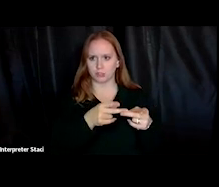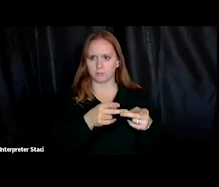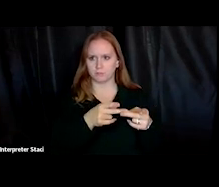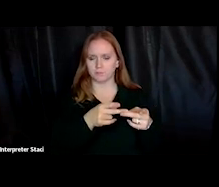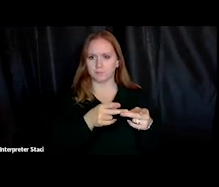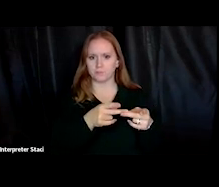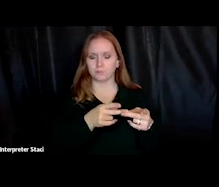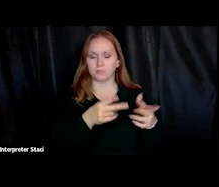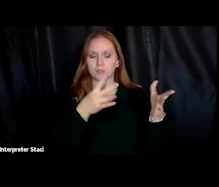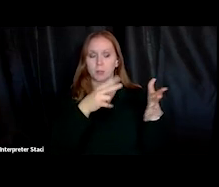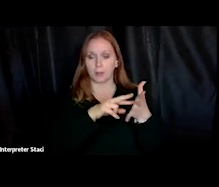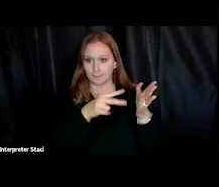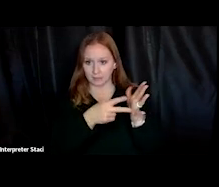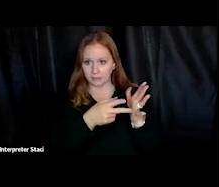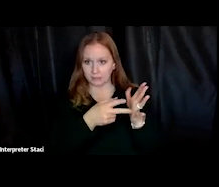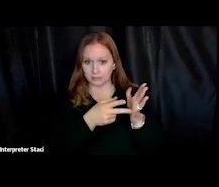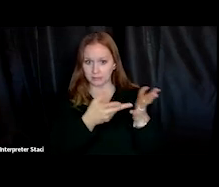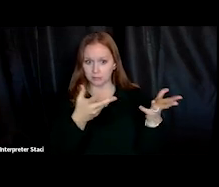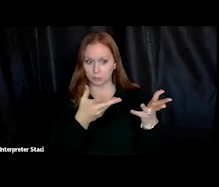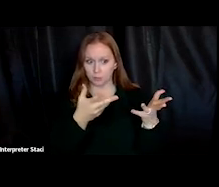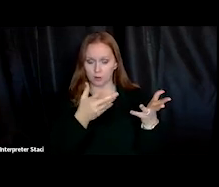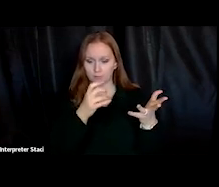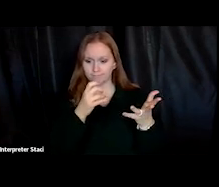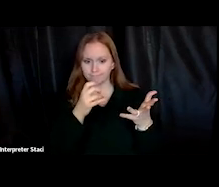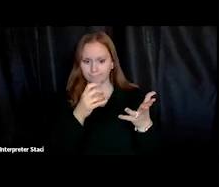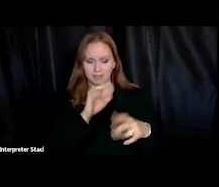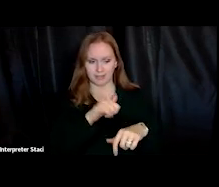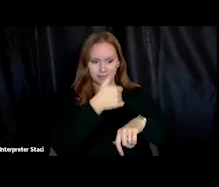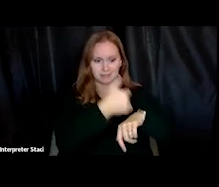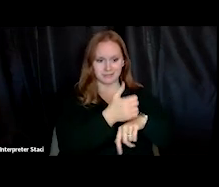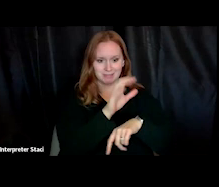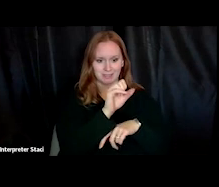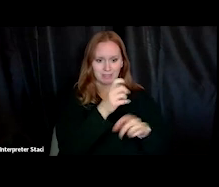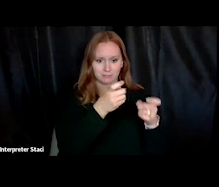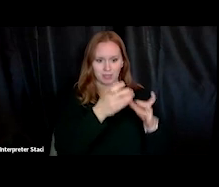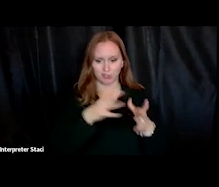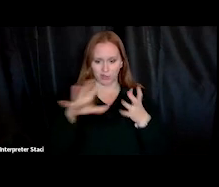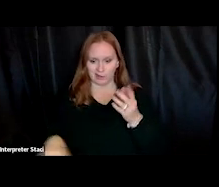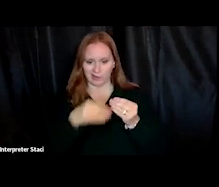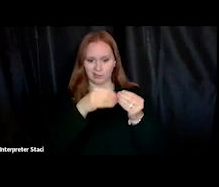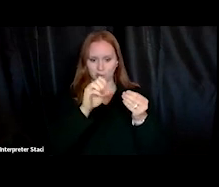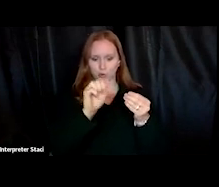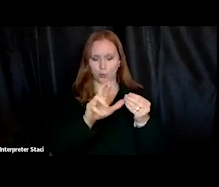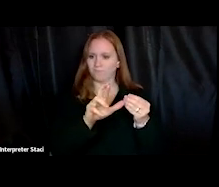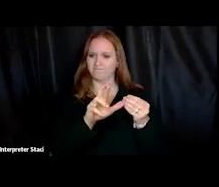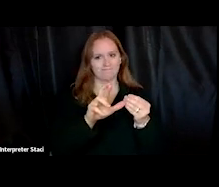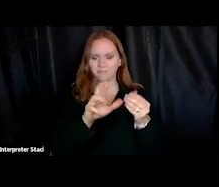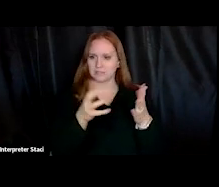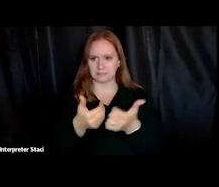meaning they couldn't tack SOAR onto an existing case manager position or have it as part of another case manager position.